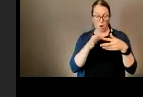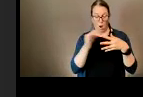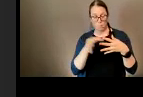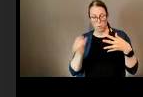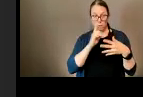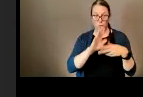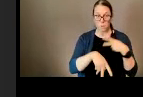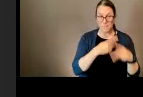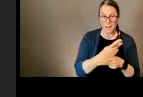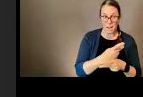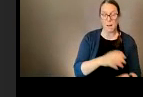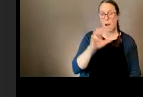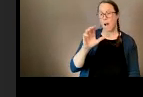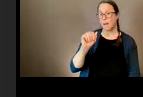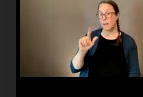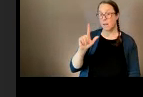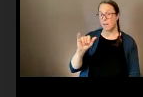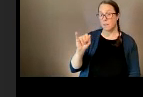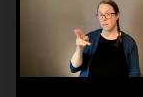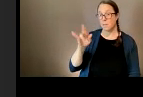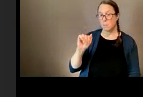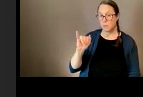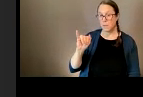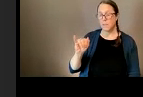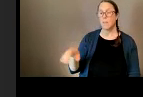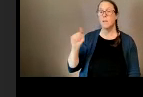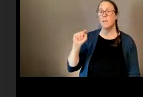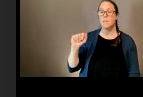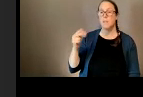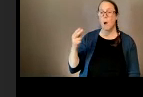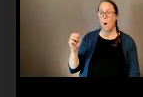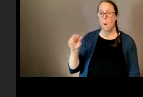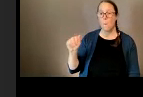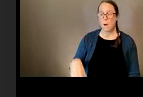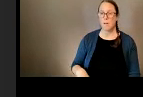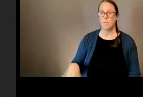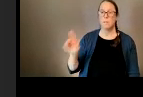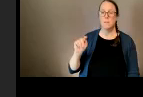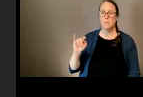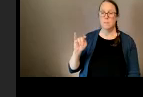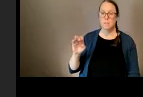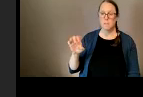You know, is it Calibri? Is it Tahoma? Is it Times New Roman? You can change the font size.